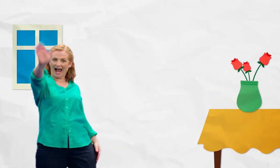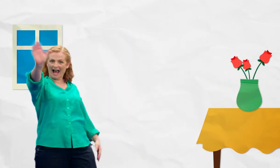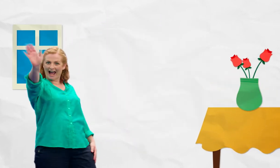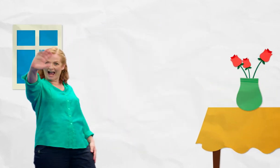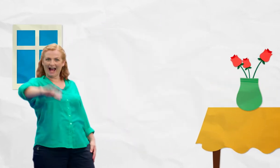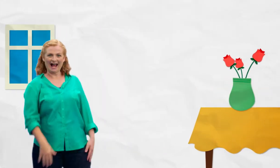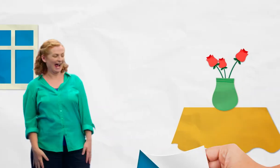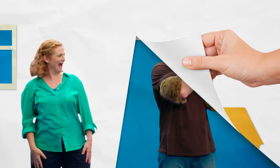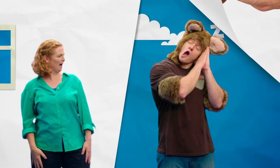Hello!